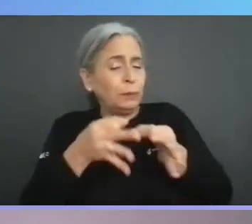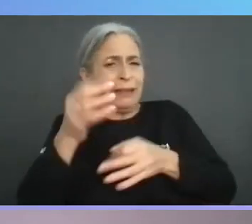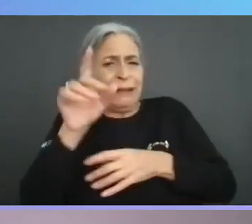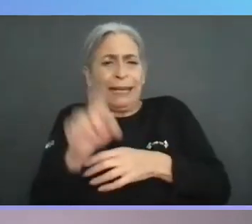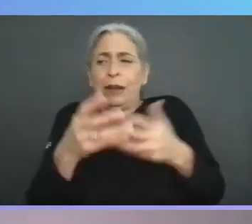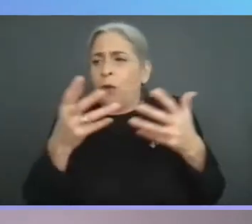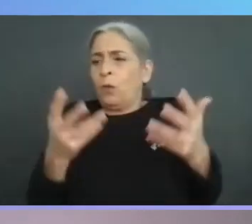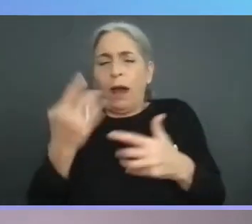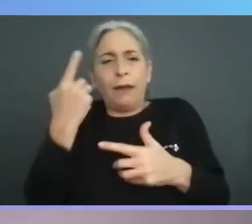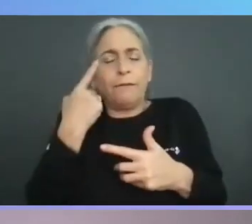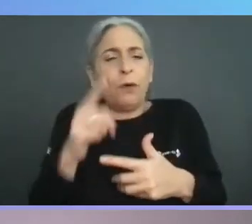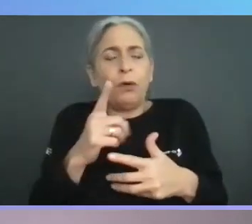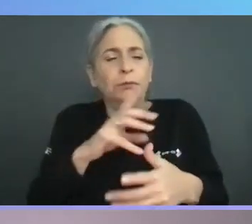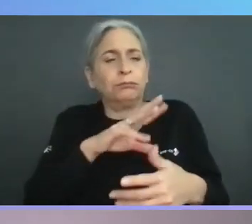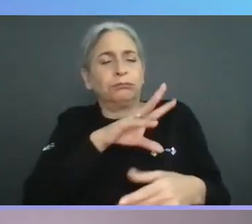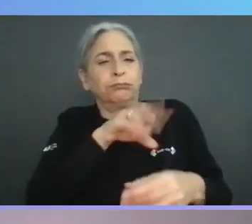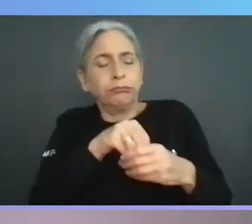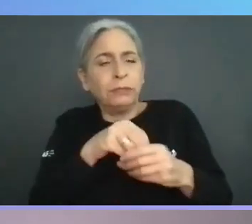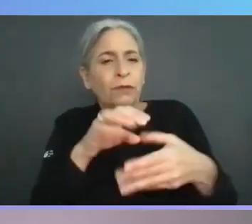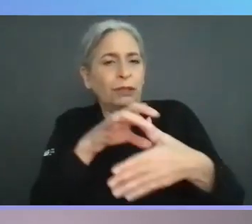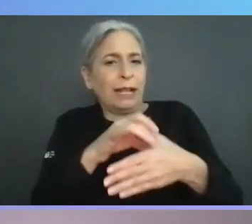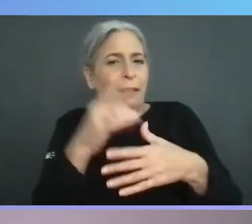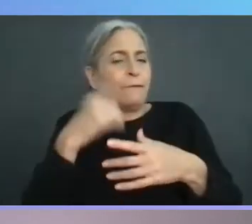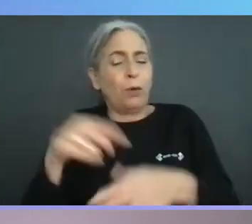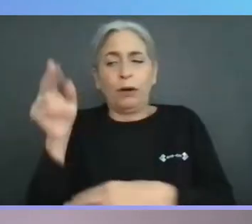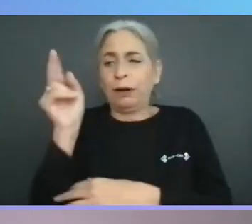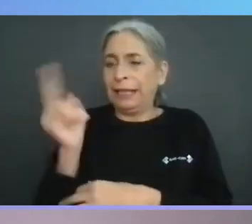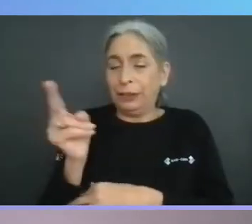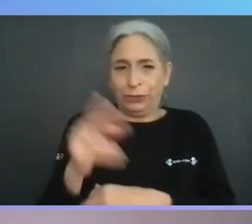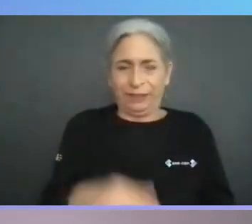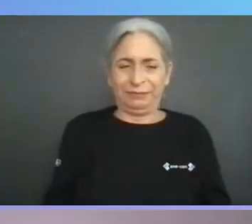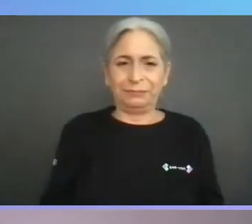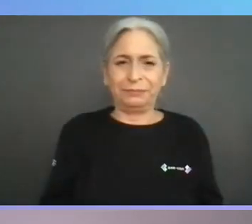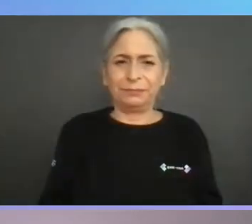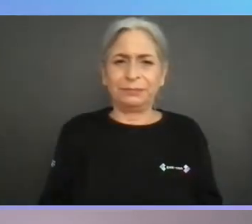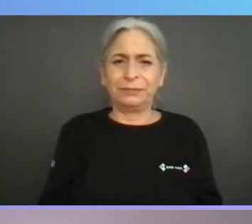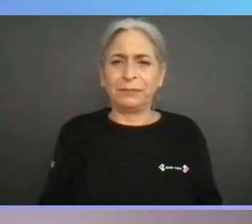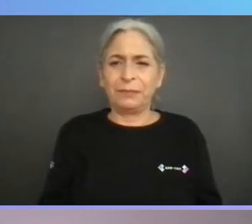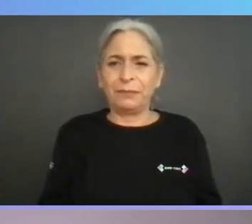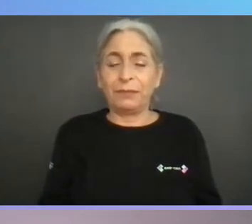heritage. Information I've used the word alt text and image